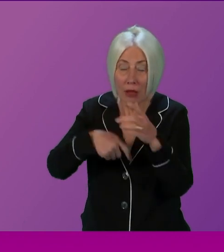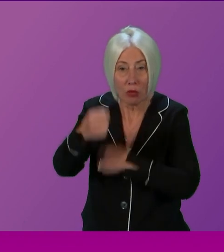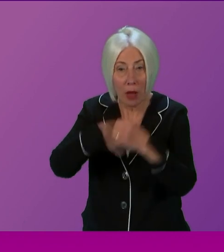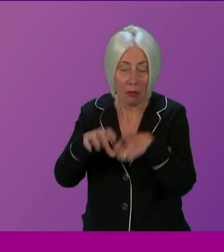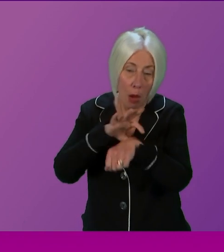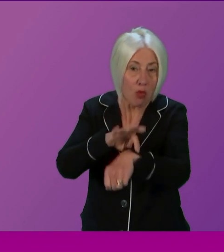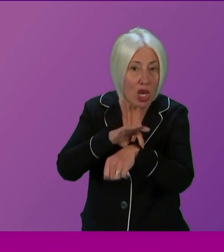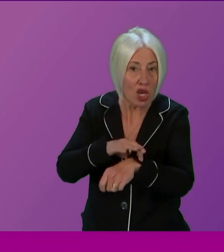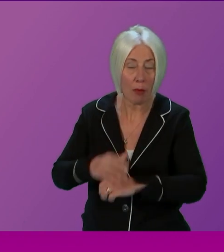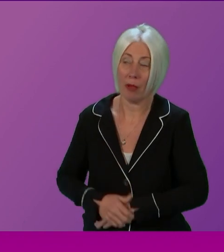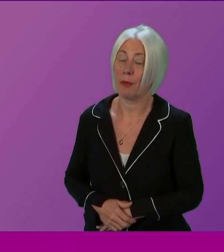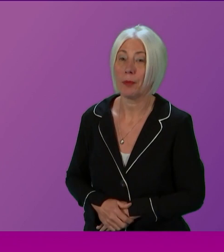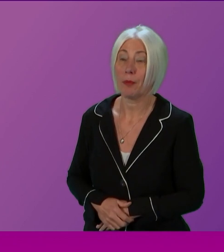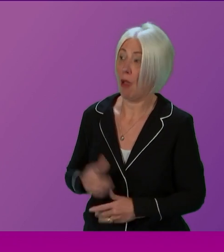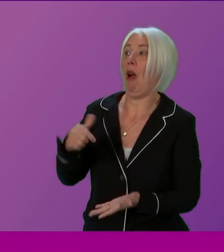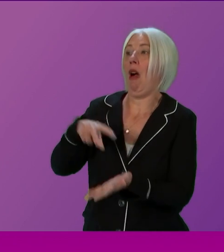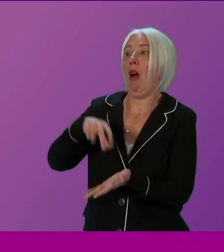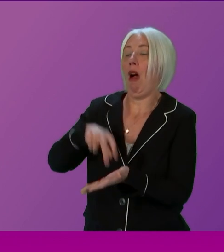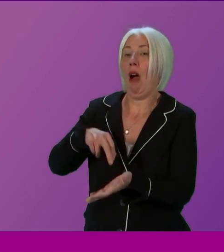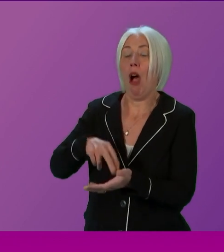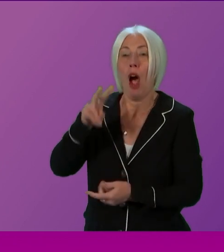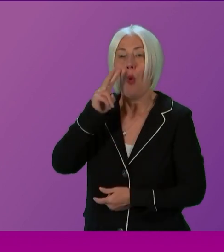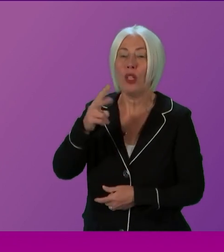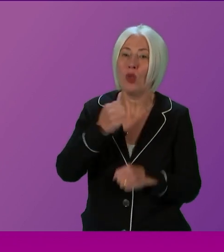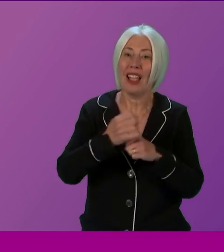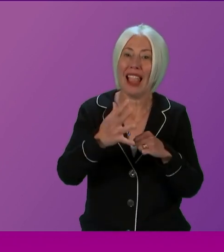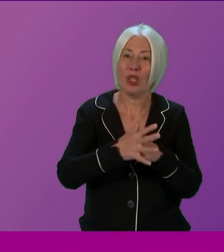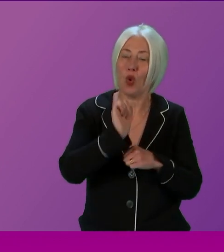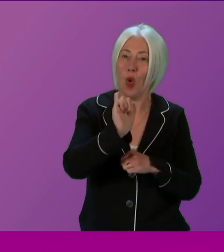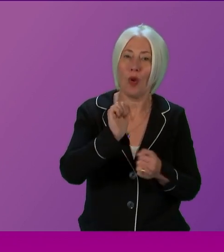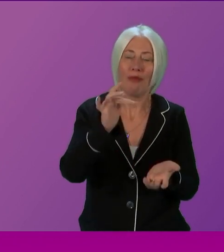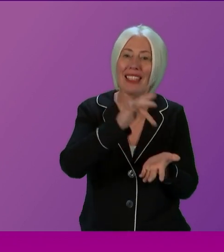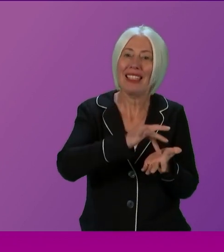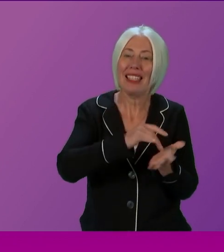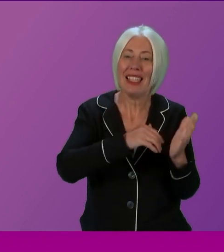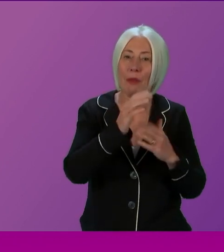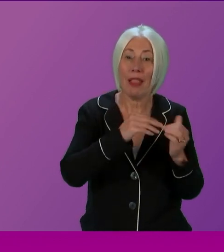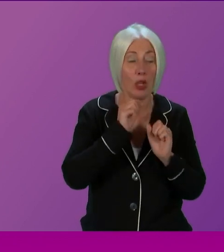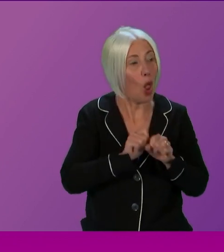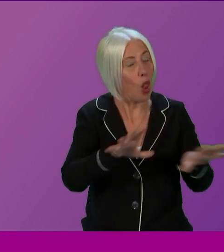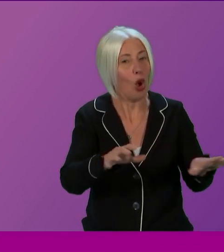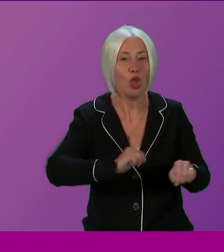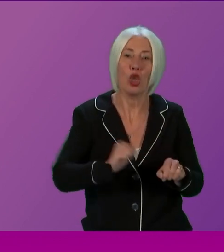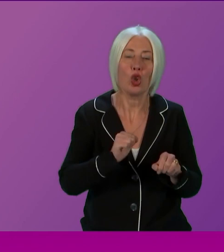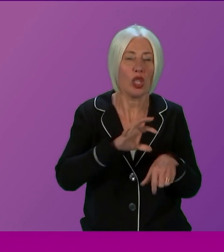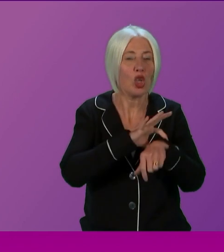I was delighted to visit City Building, in Glasgow, earlier this week to launch Scottish apprenticeship week and to meet some